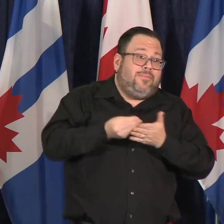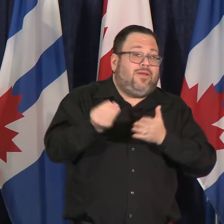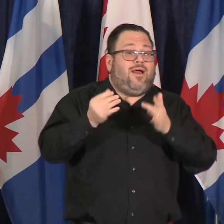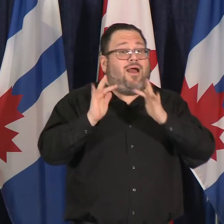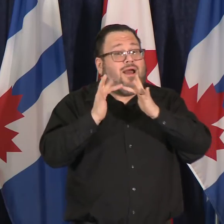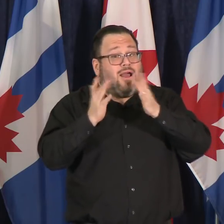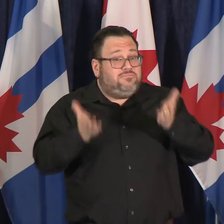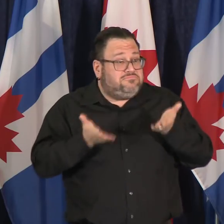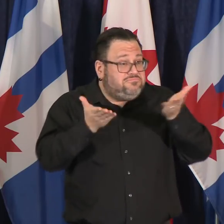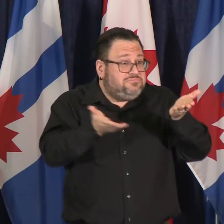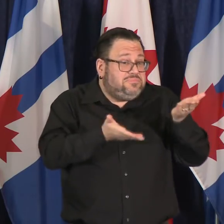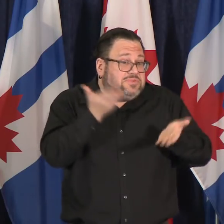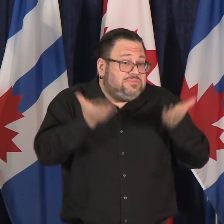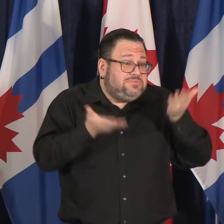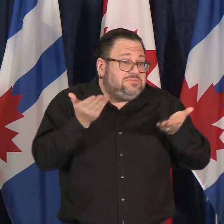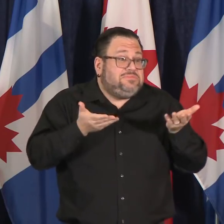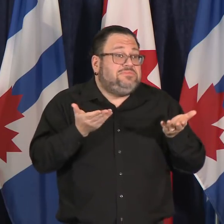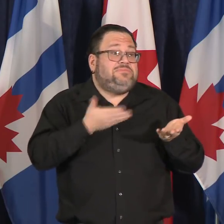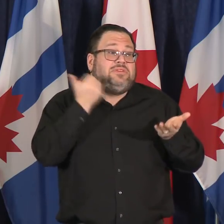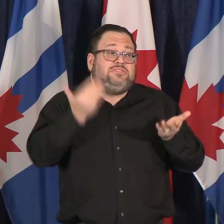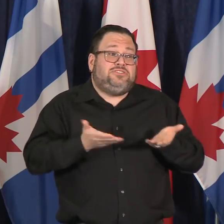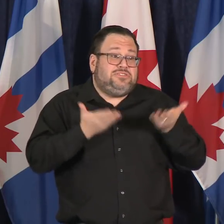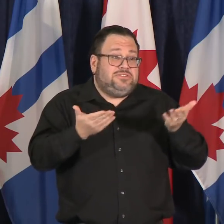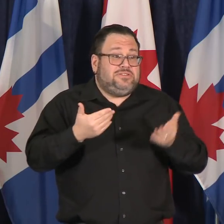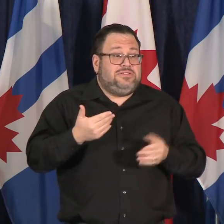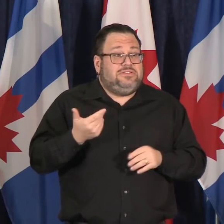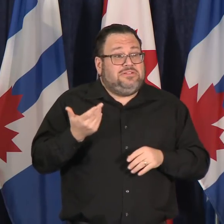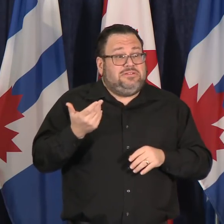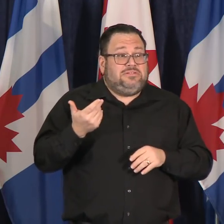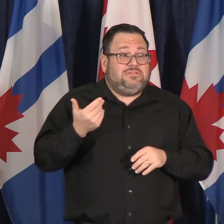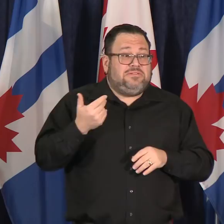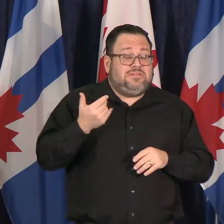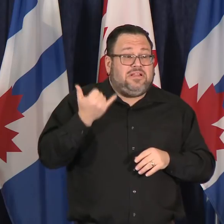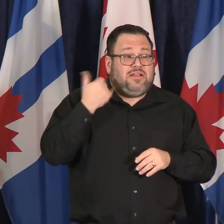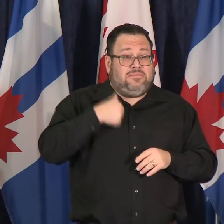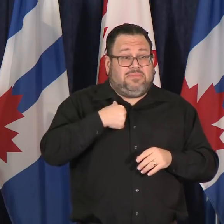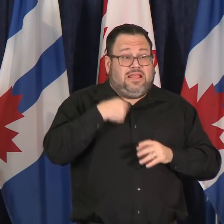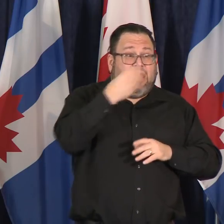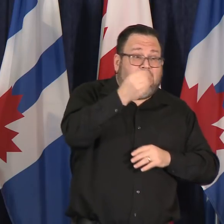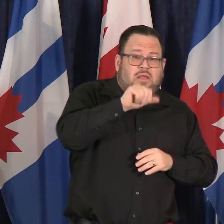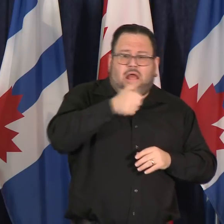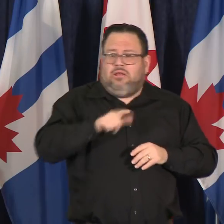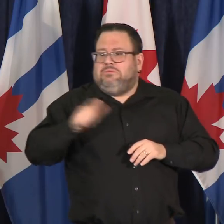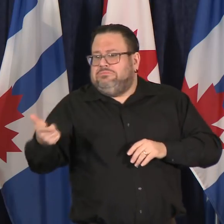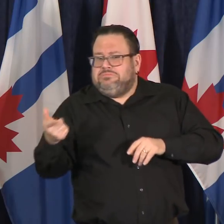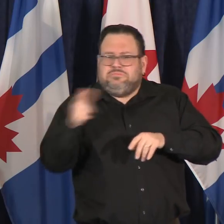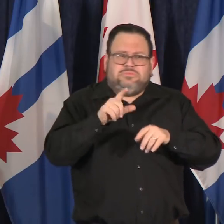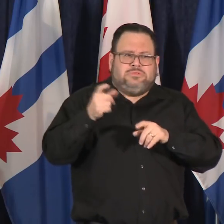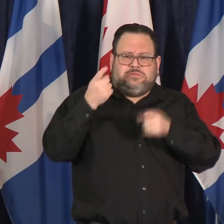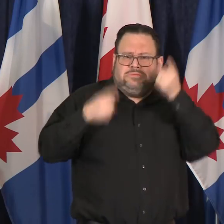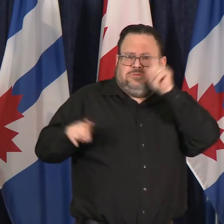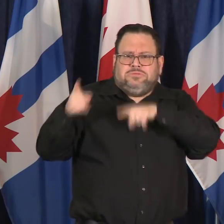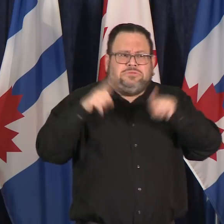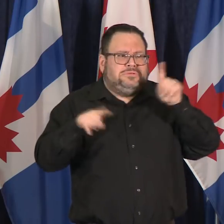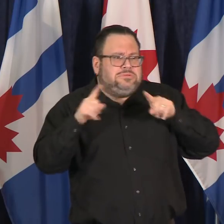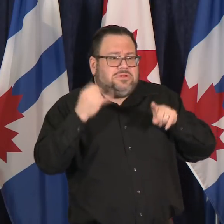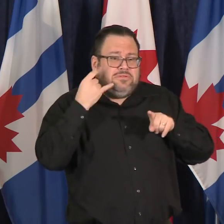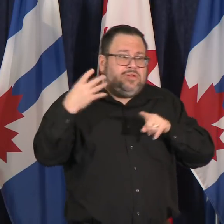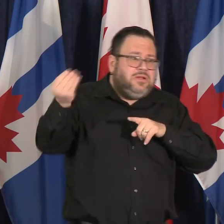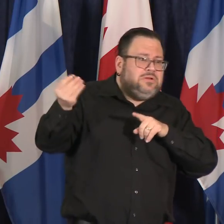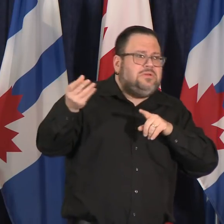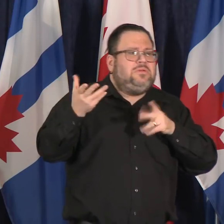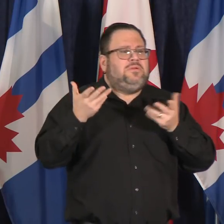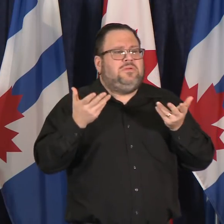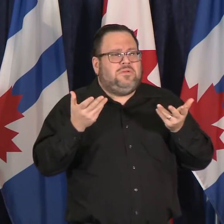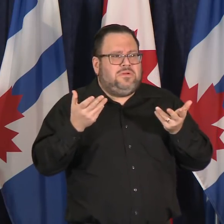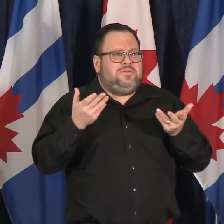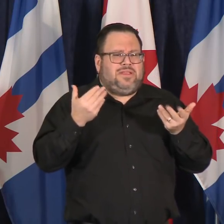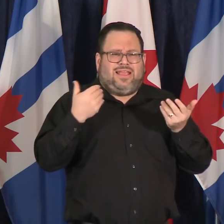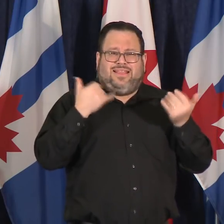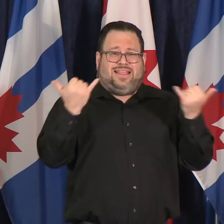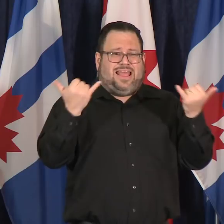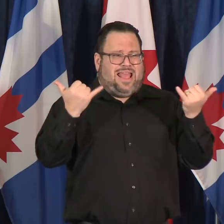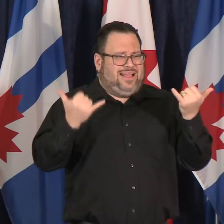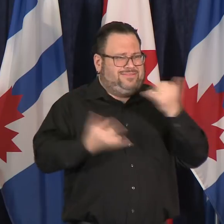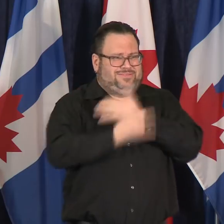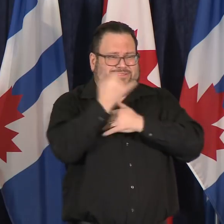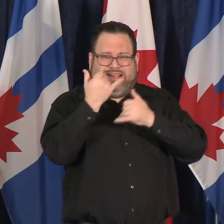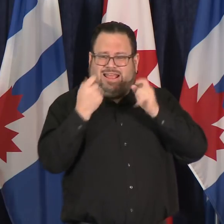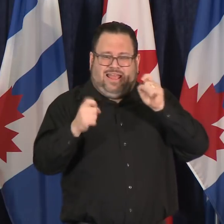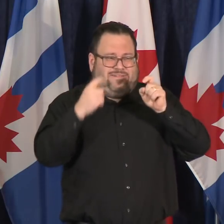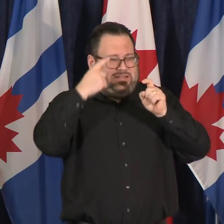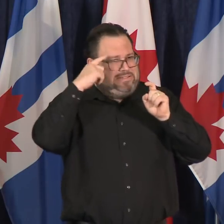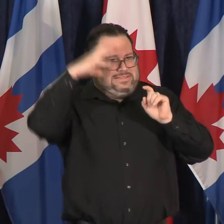for you this is a new concept for us we are new to social distancing so I want